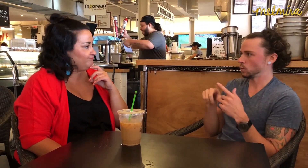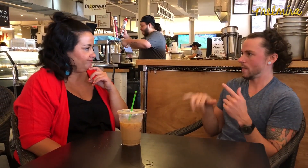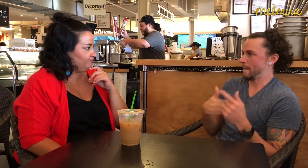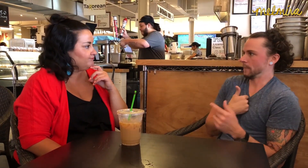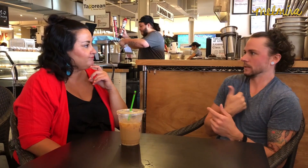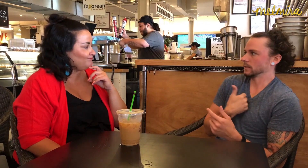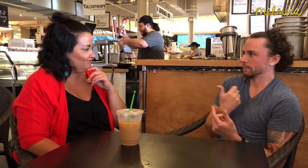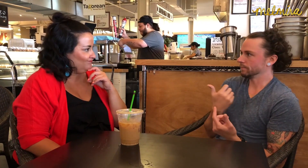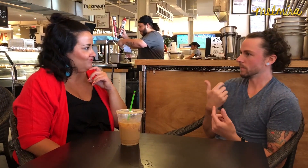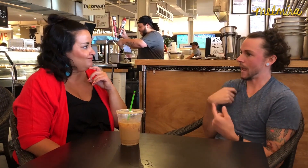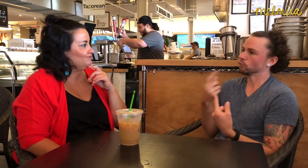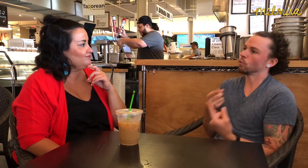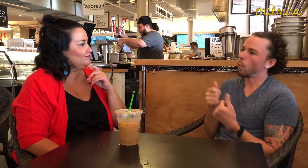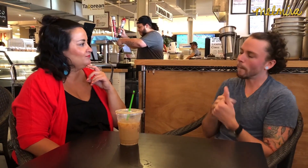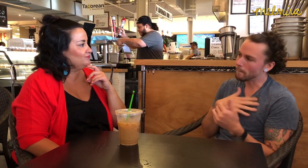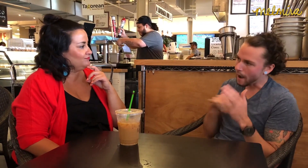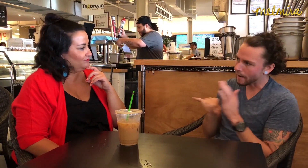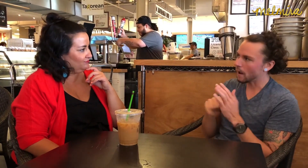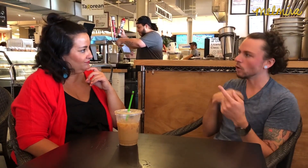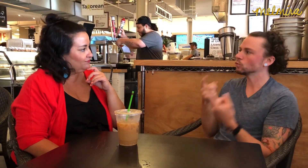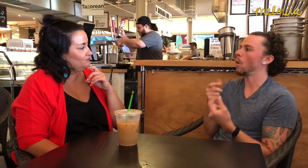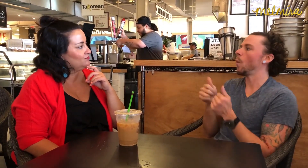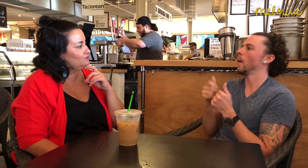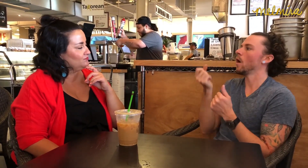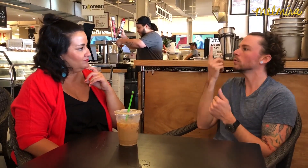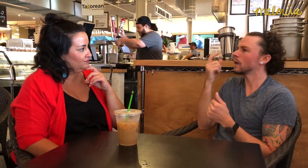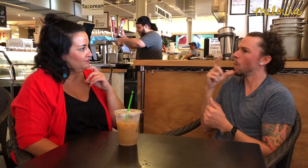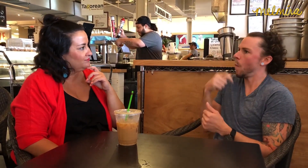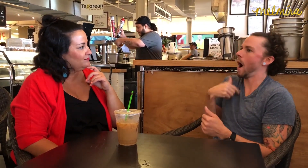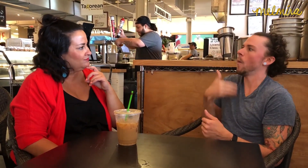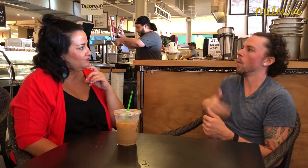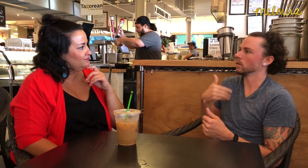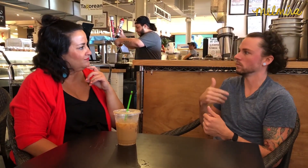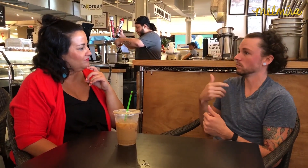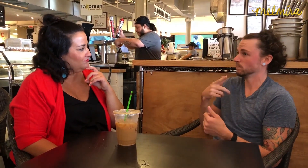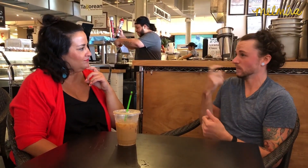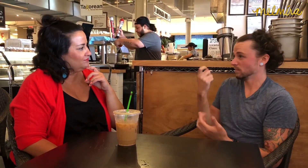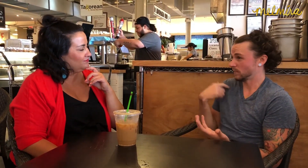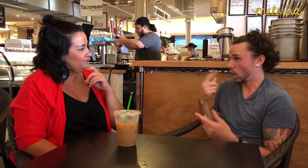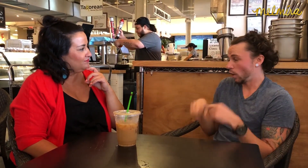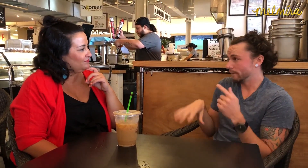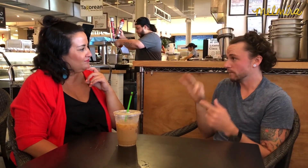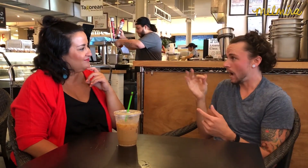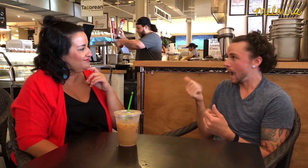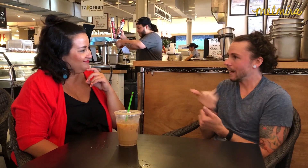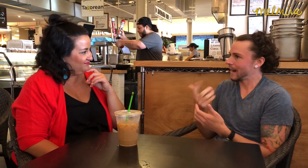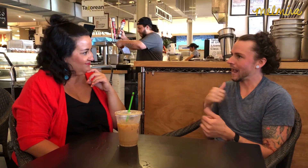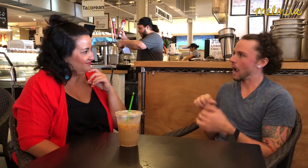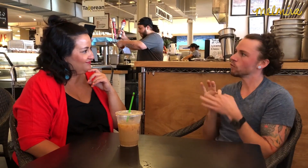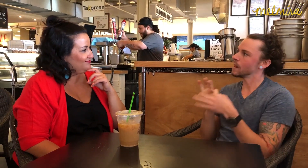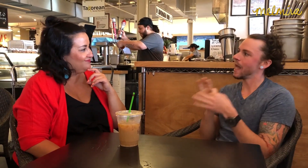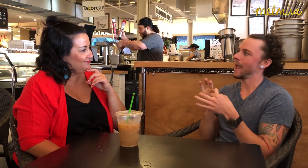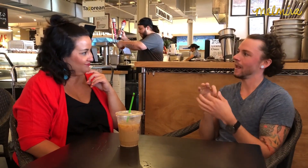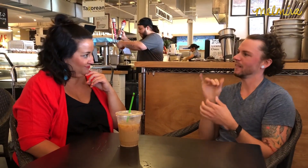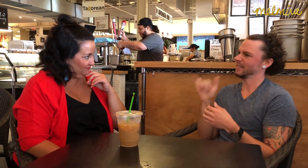to that information myself. I struggled with my identity. I struggled with understanding who I was because I couldn't find anyone I could relate to.